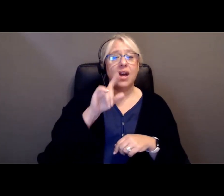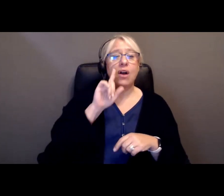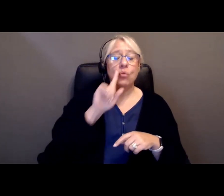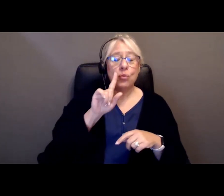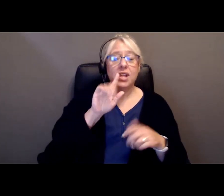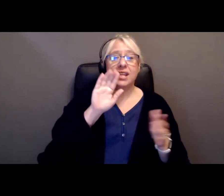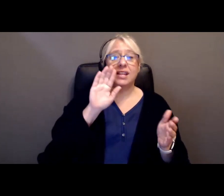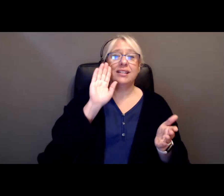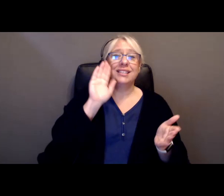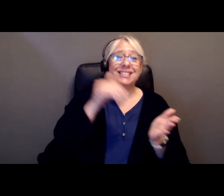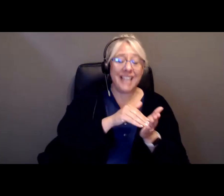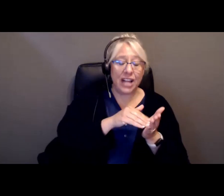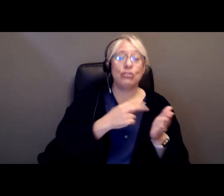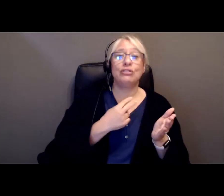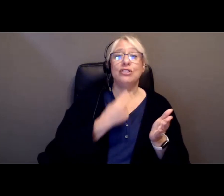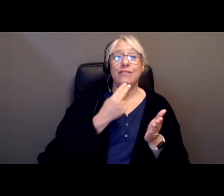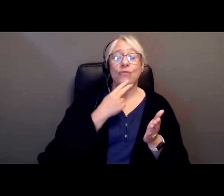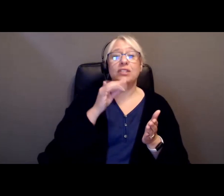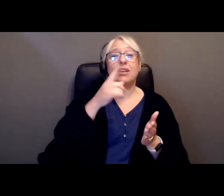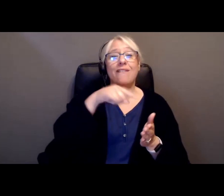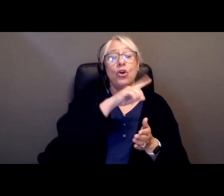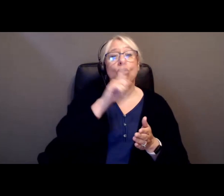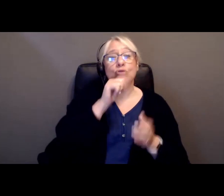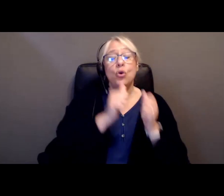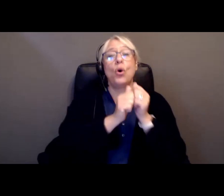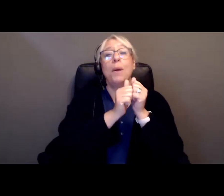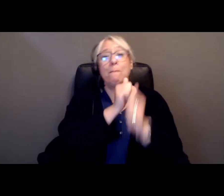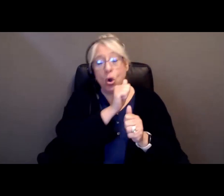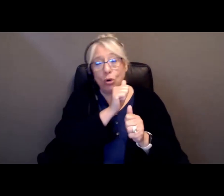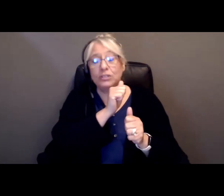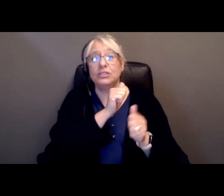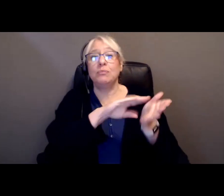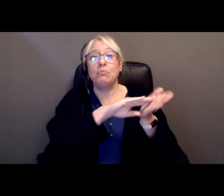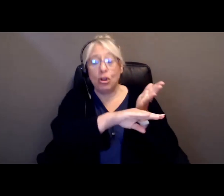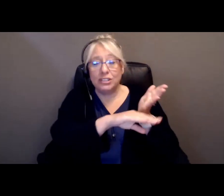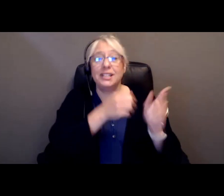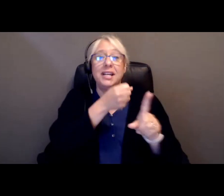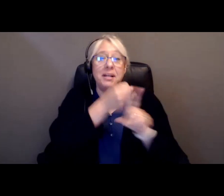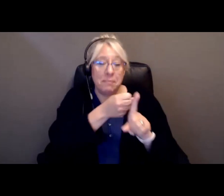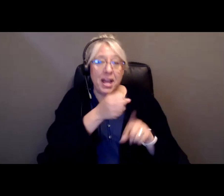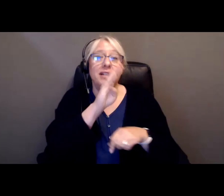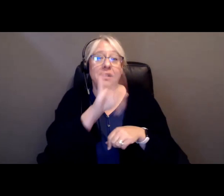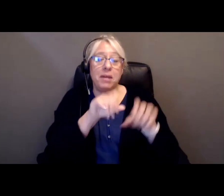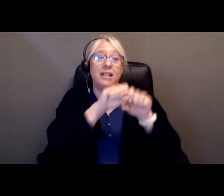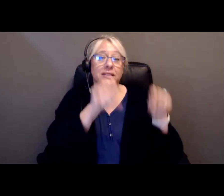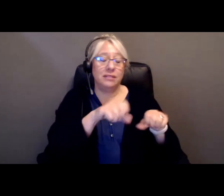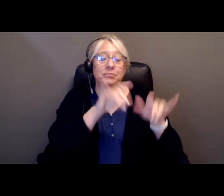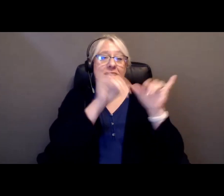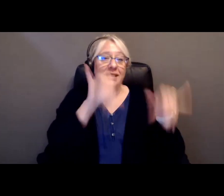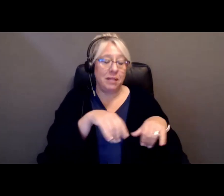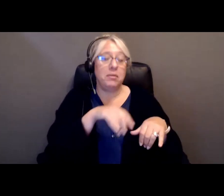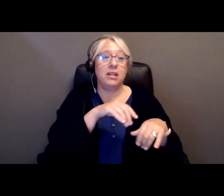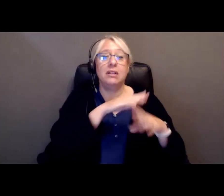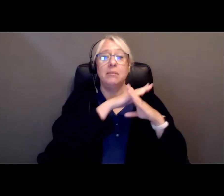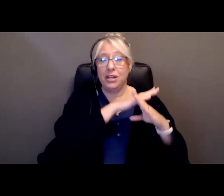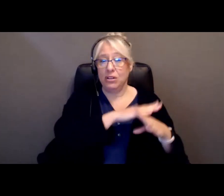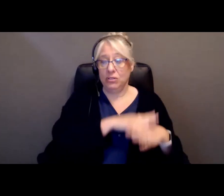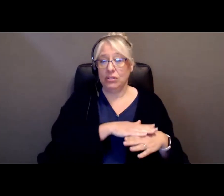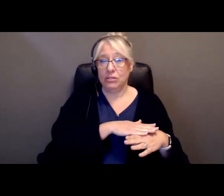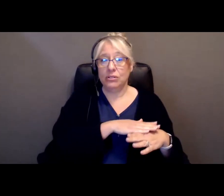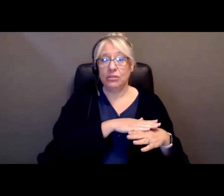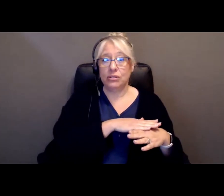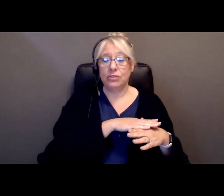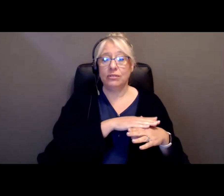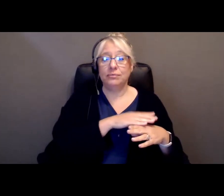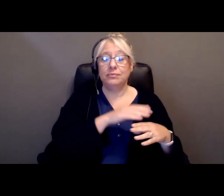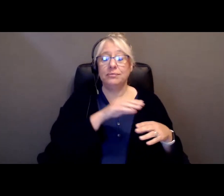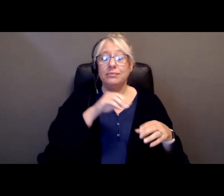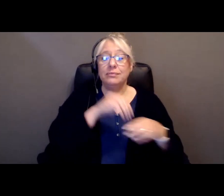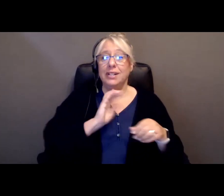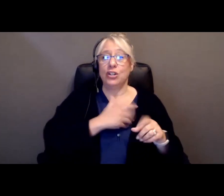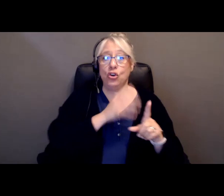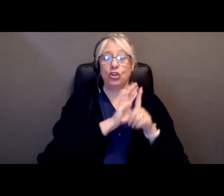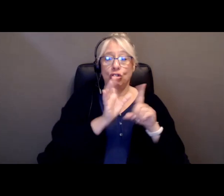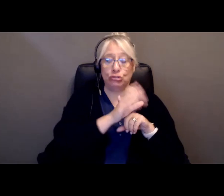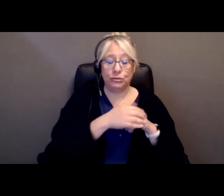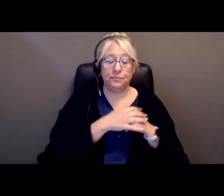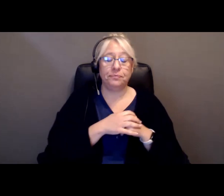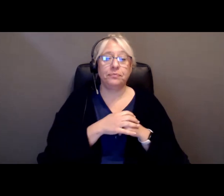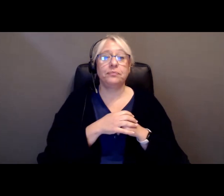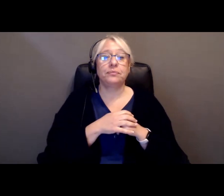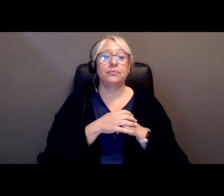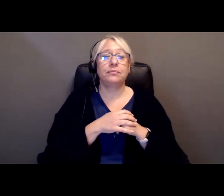marginalized and impacted by systemic barriers in this culture. And so, and recognizing that we